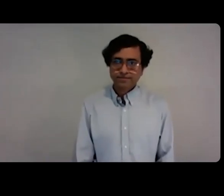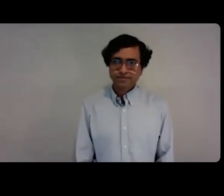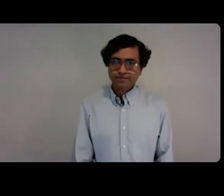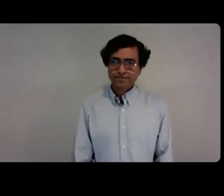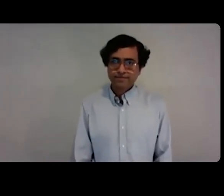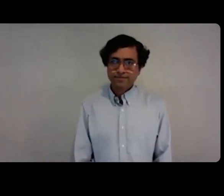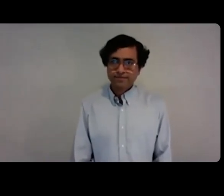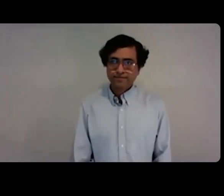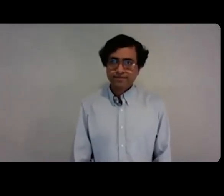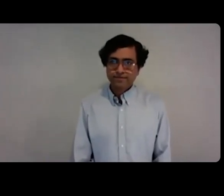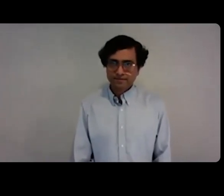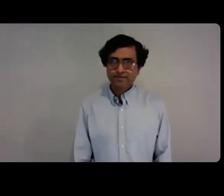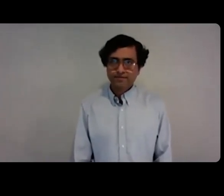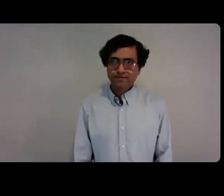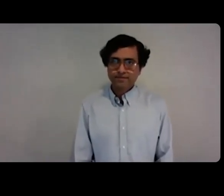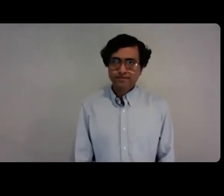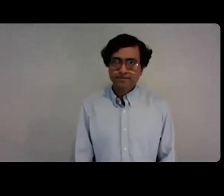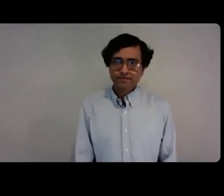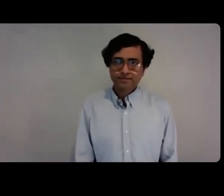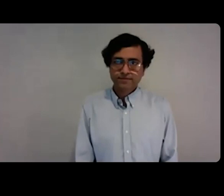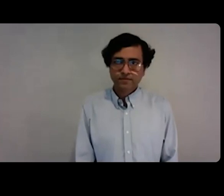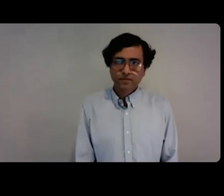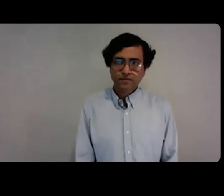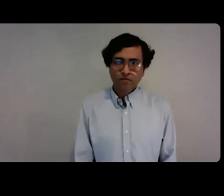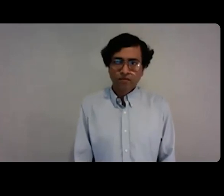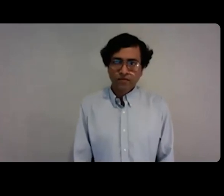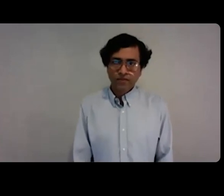aid, and looking at captions to visual aids.